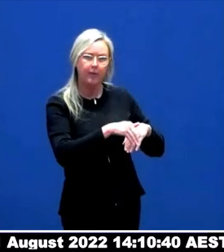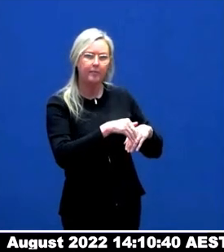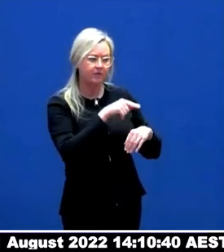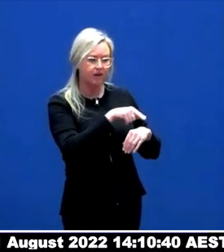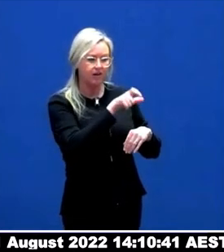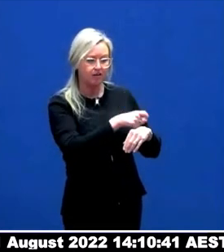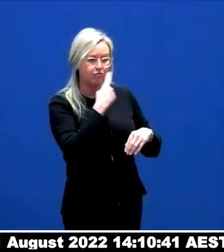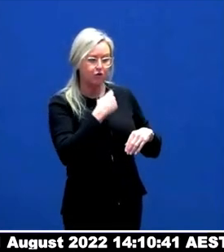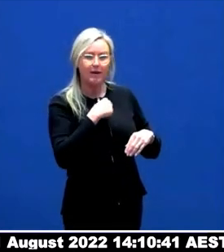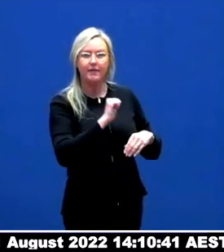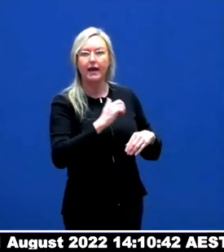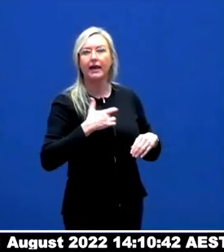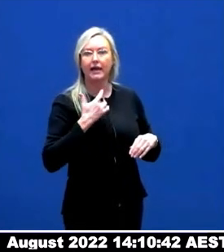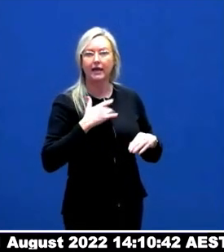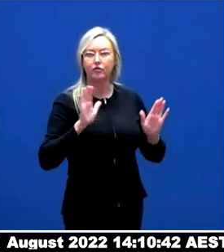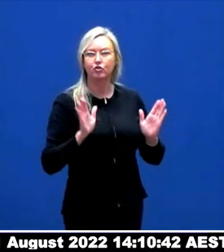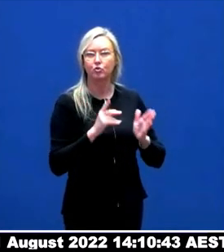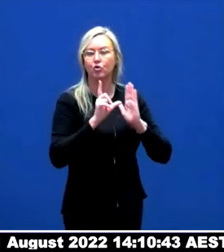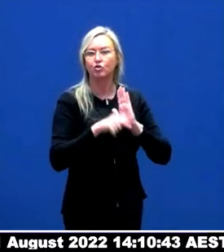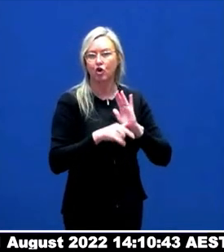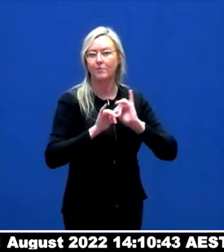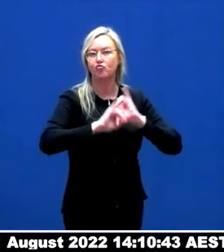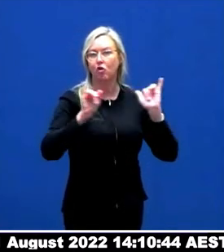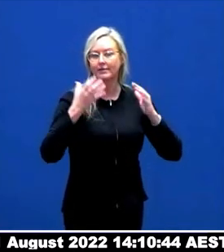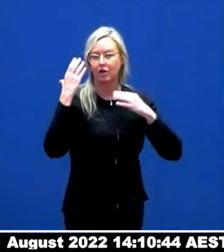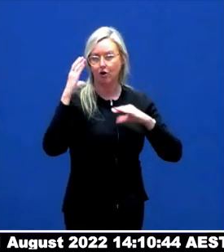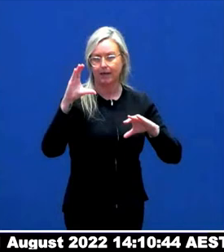short-term crisis accommodation, that would trigger the planner to have a deeper